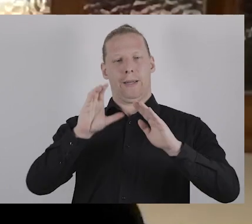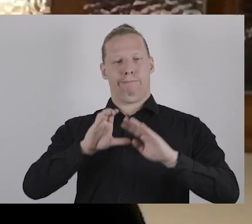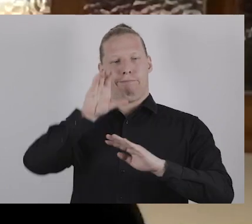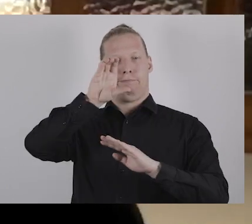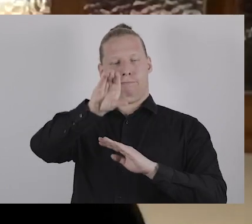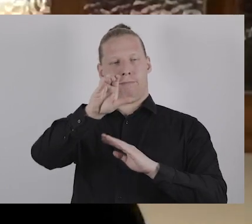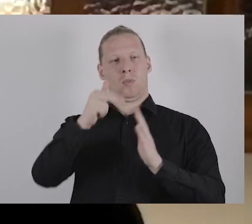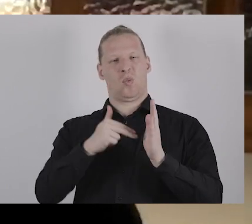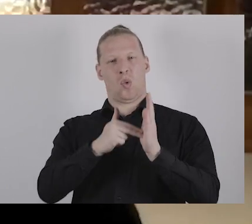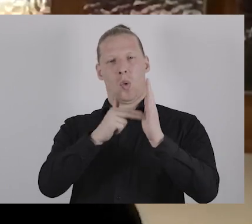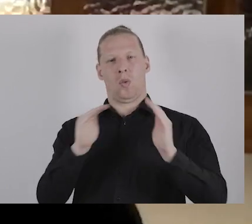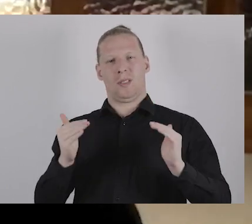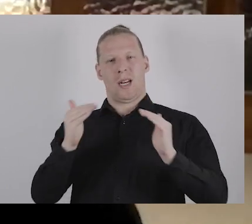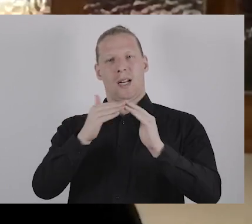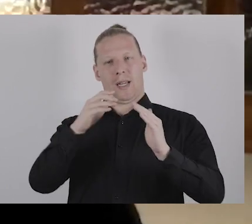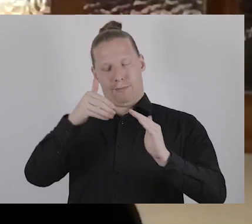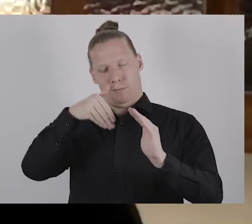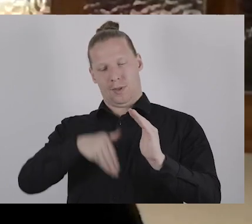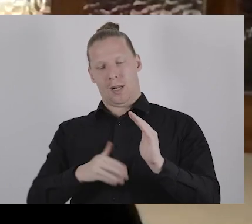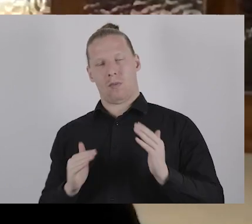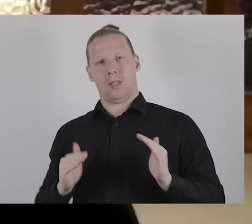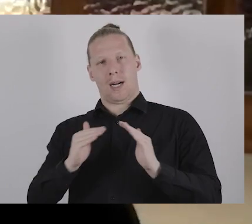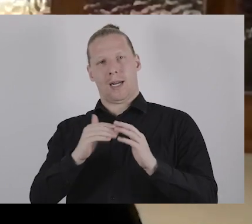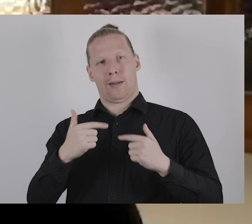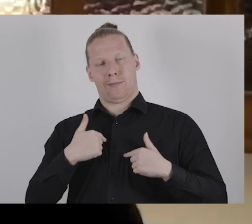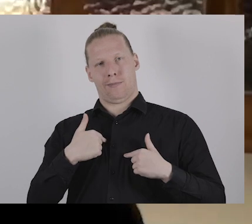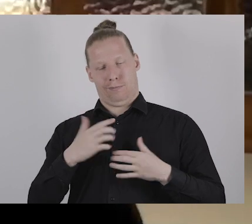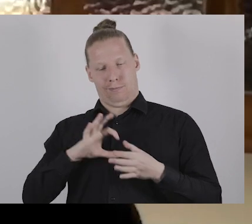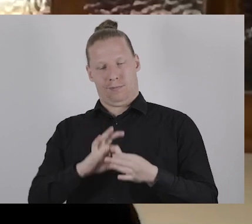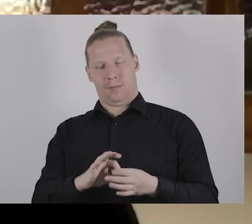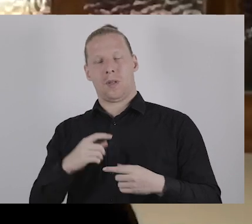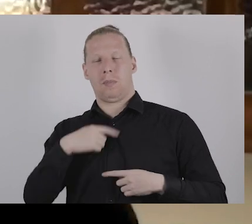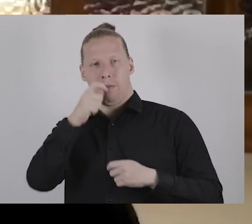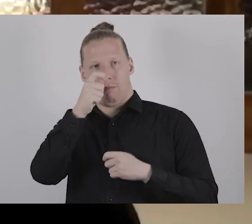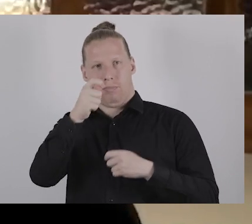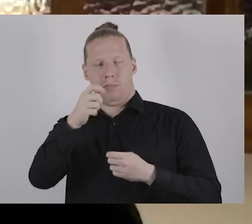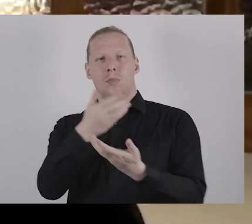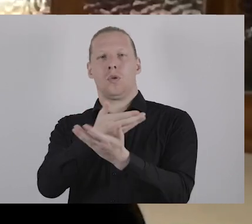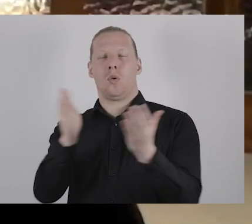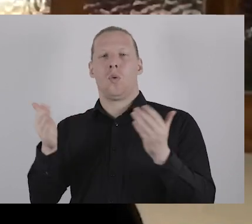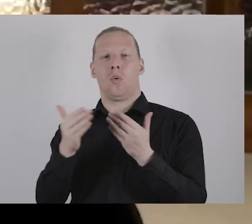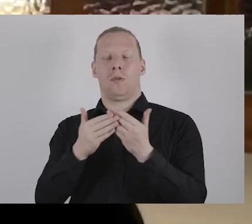No matter who you are or where you're from across the country, thank you all very much.